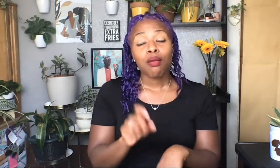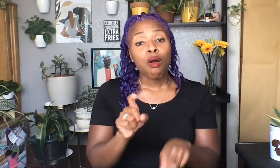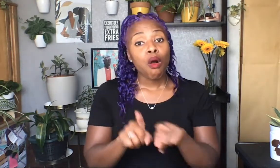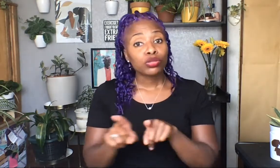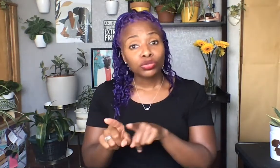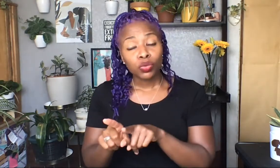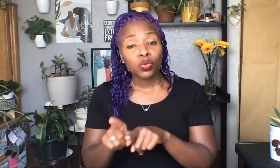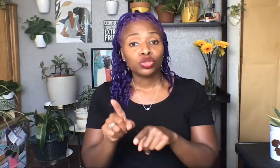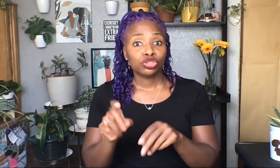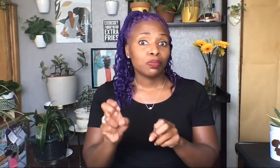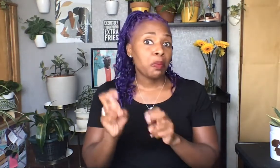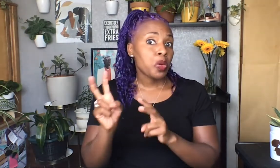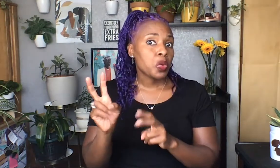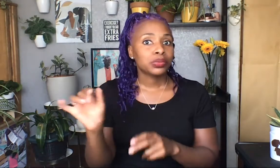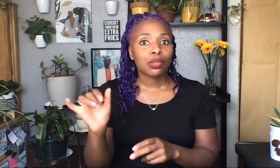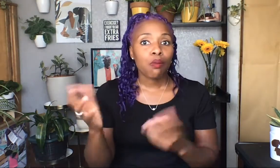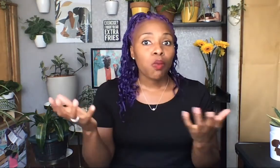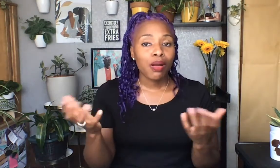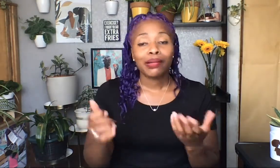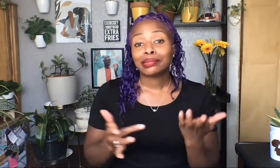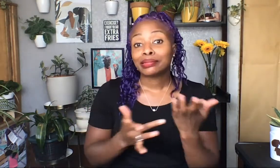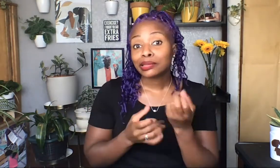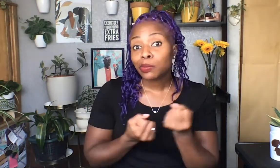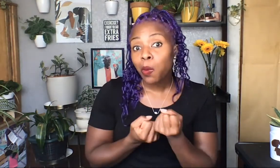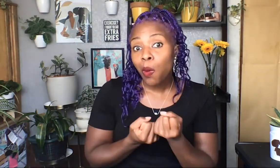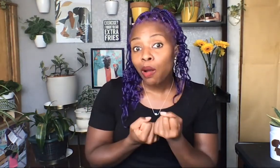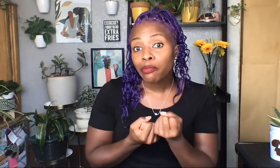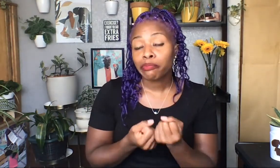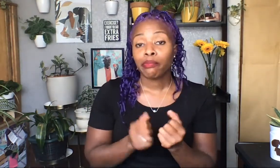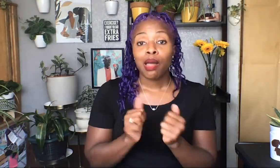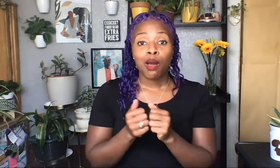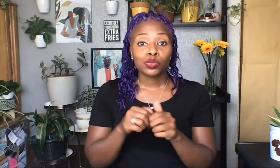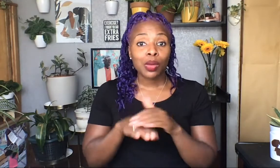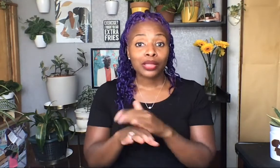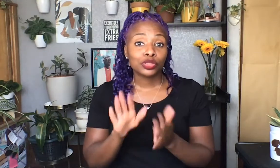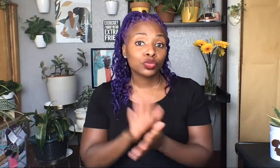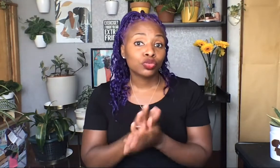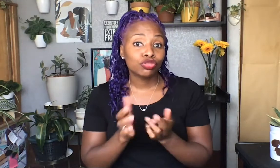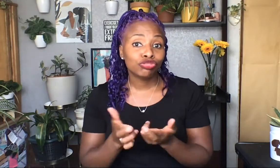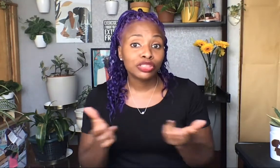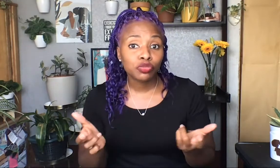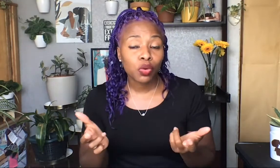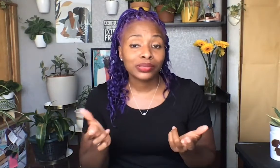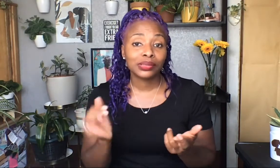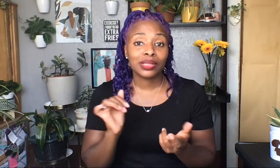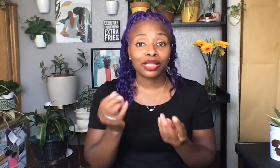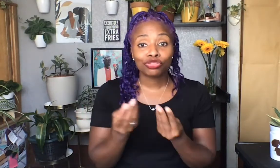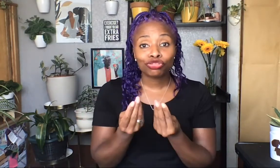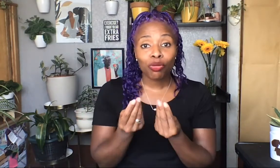You should also post other resources such as tech support, how to access school resources